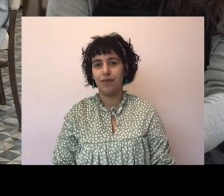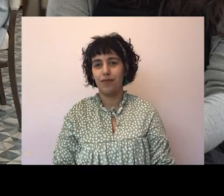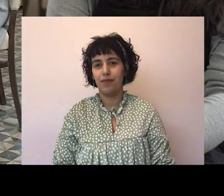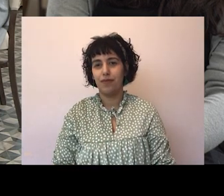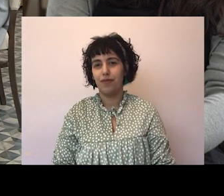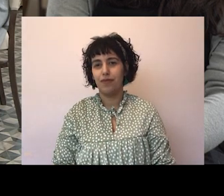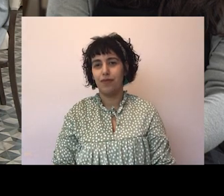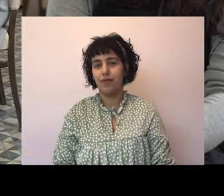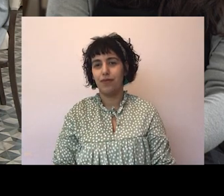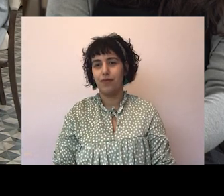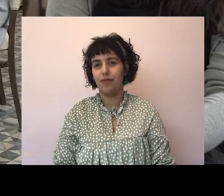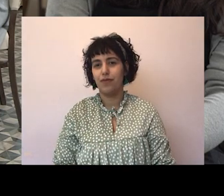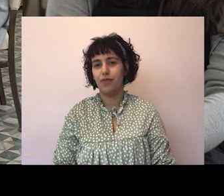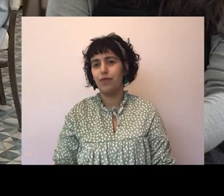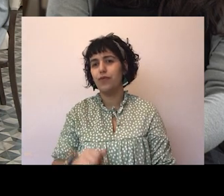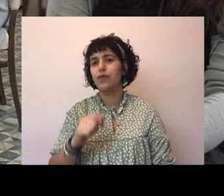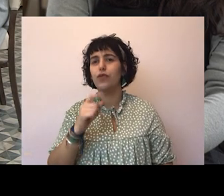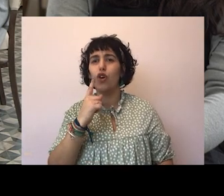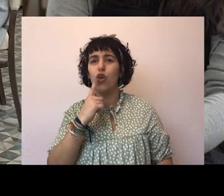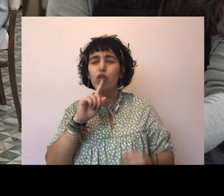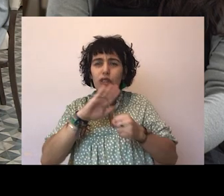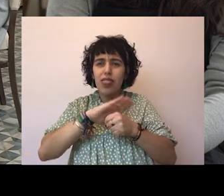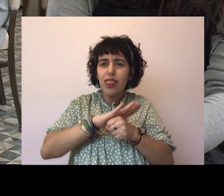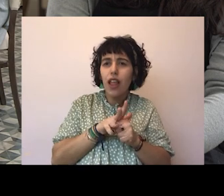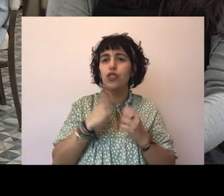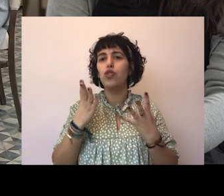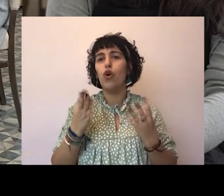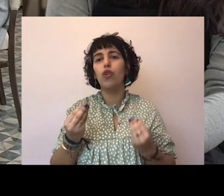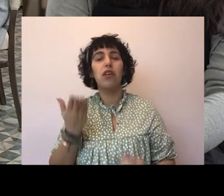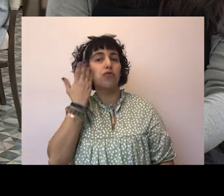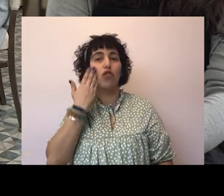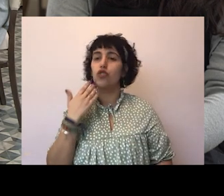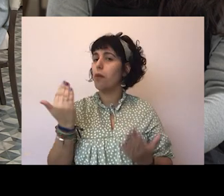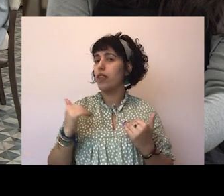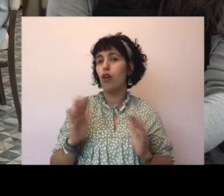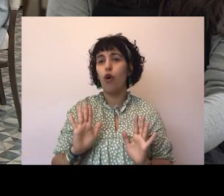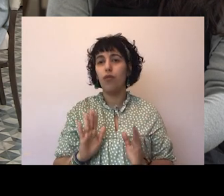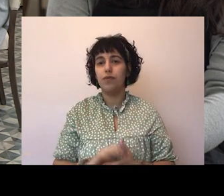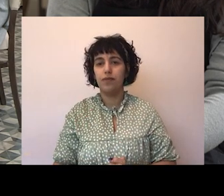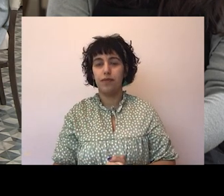There are some points he wants to be in. Play with that settings,